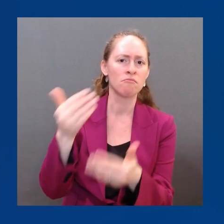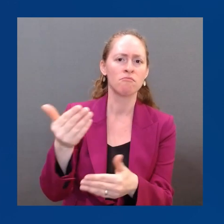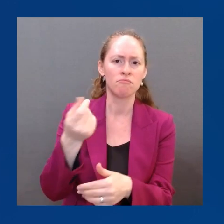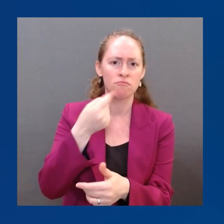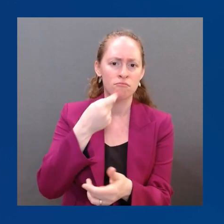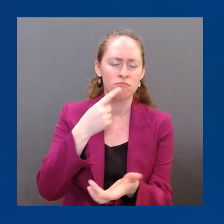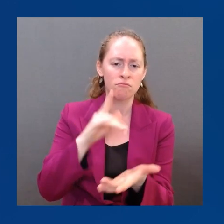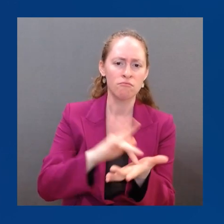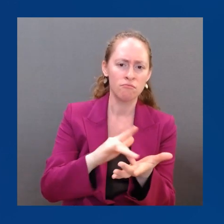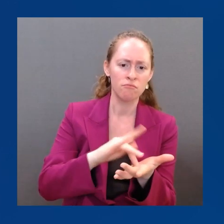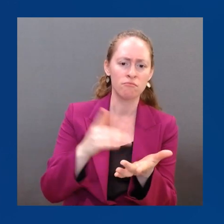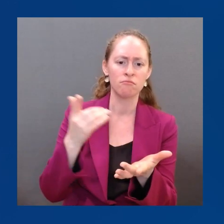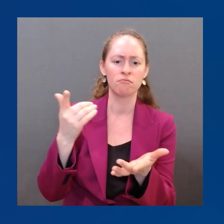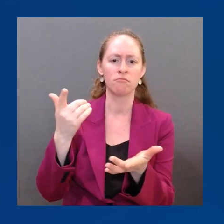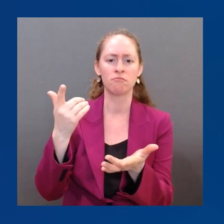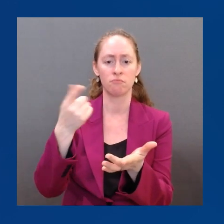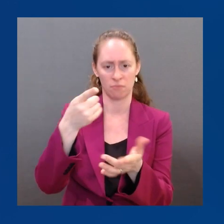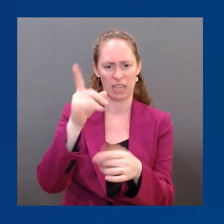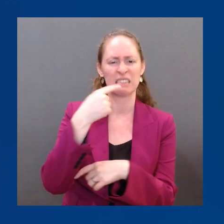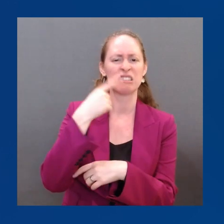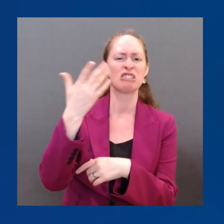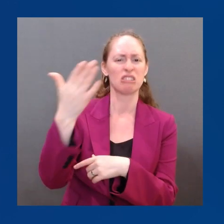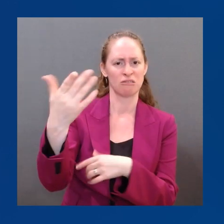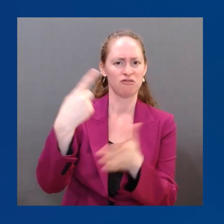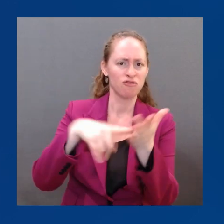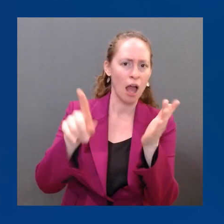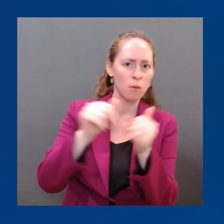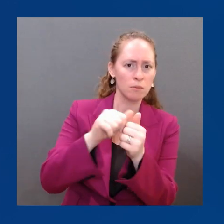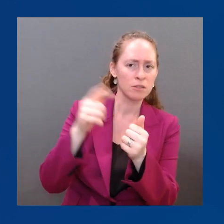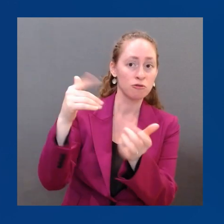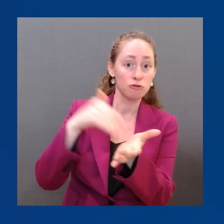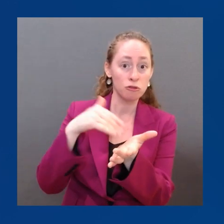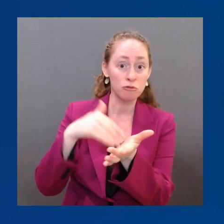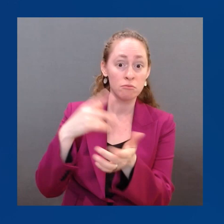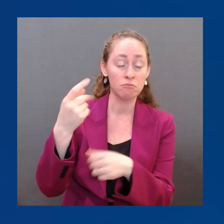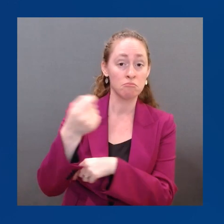But, at least anecdotally, a lot of doctors are telling folks that they're not eligible for it.